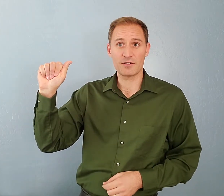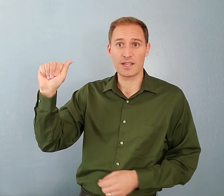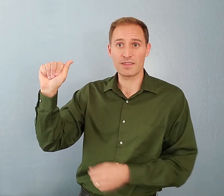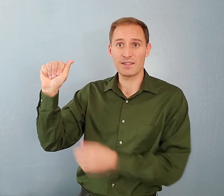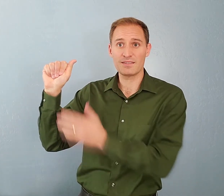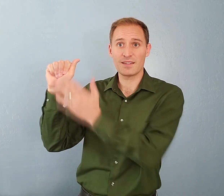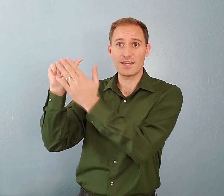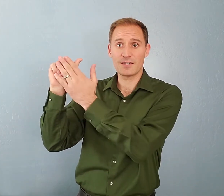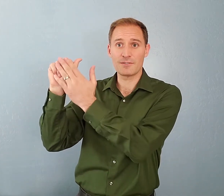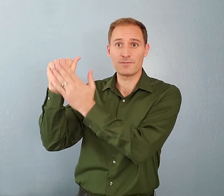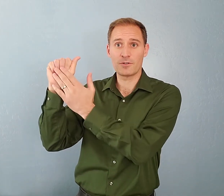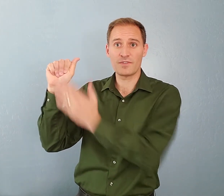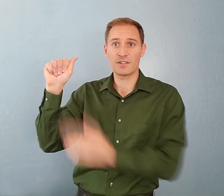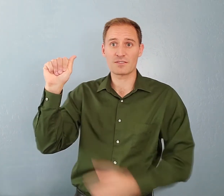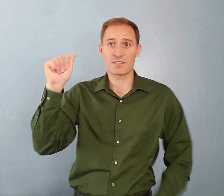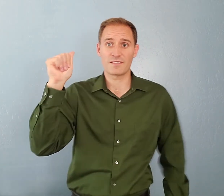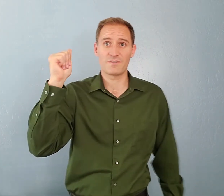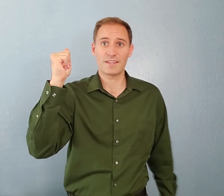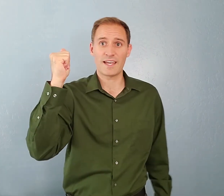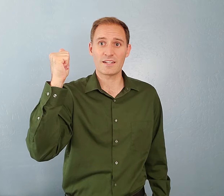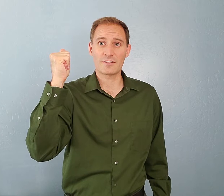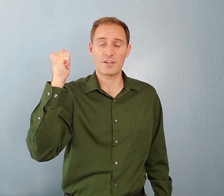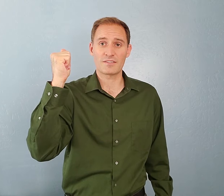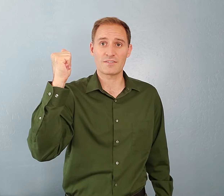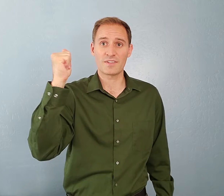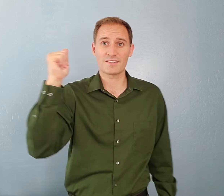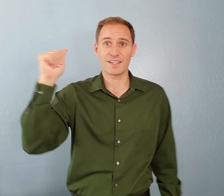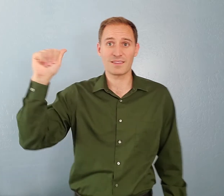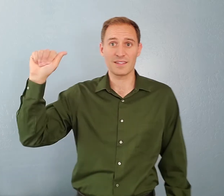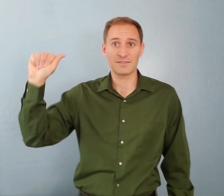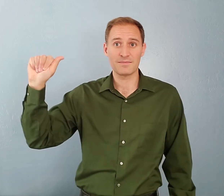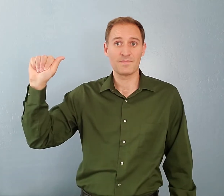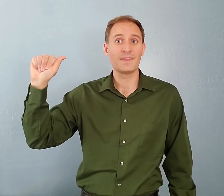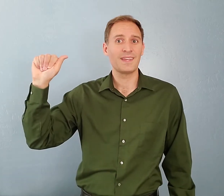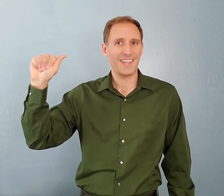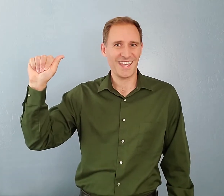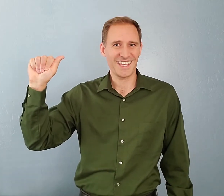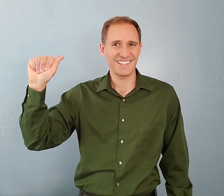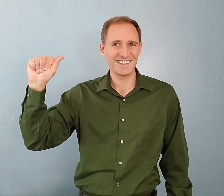like this and that your four fingers are laying flat across your fist like this, A.